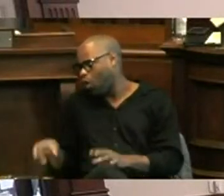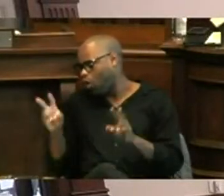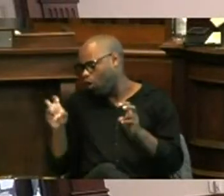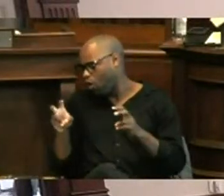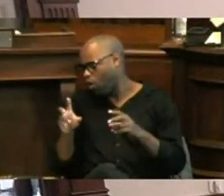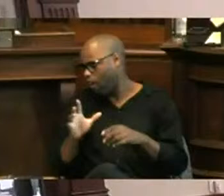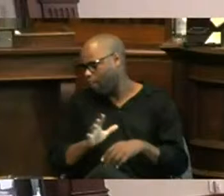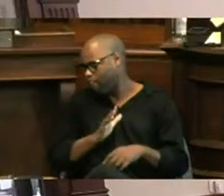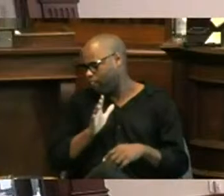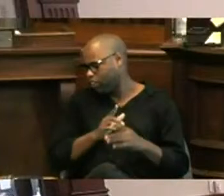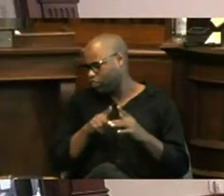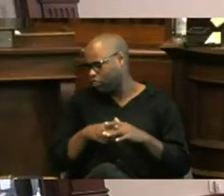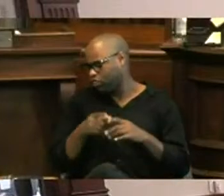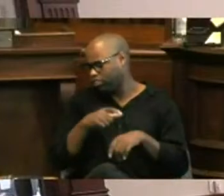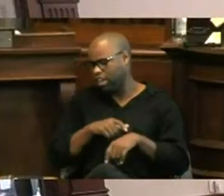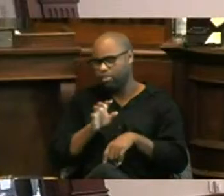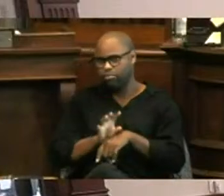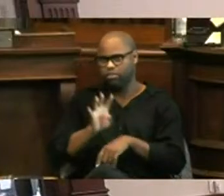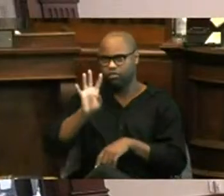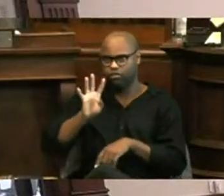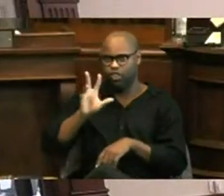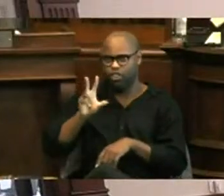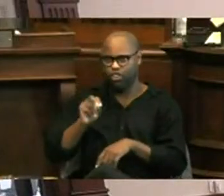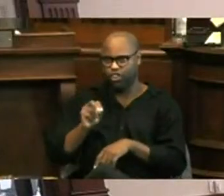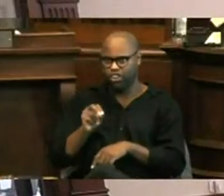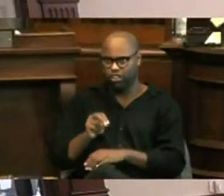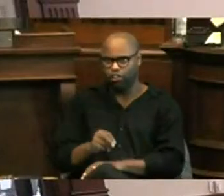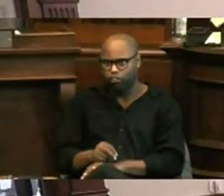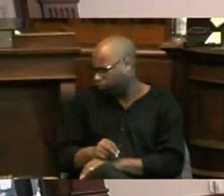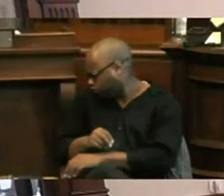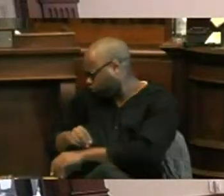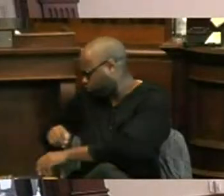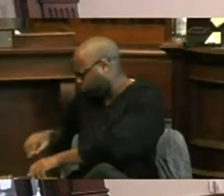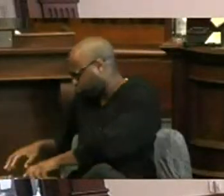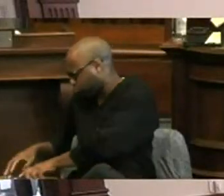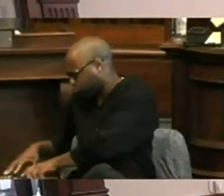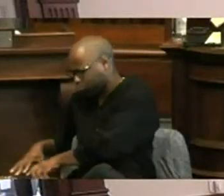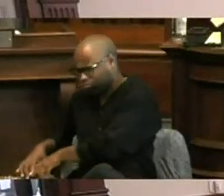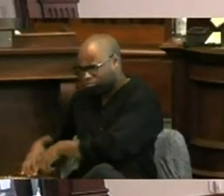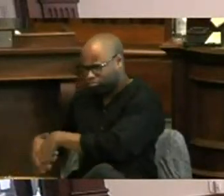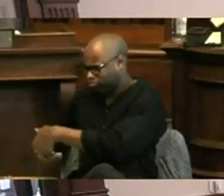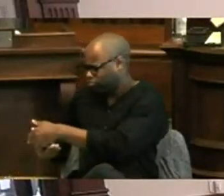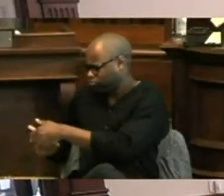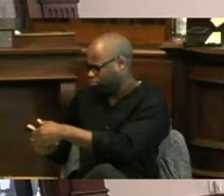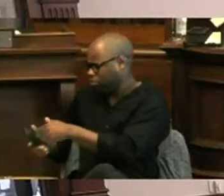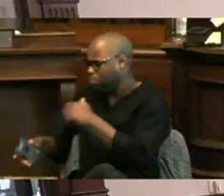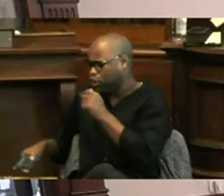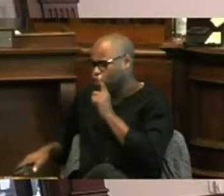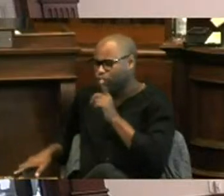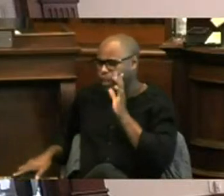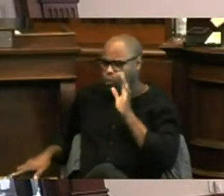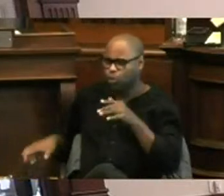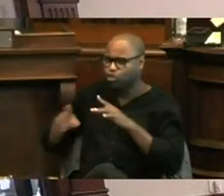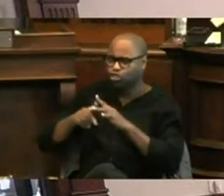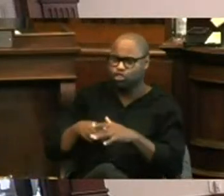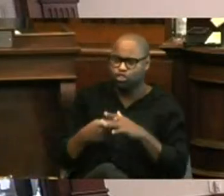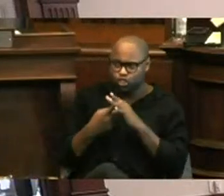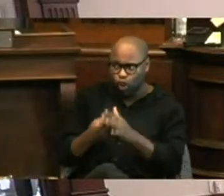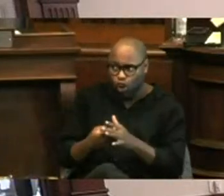Answered the Council. Three. Thank you for submitting an